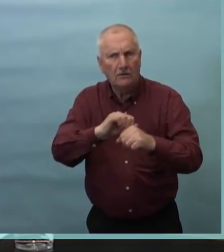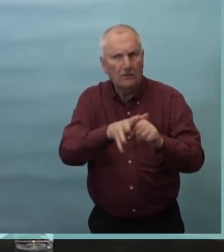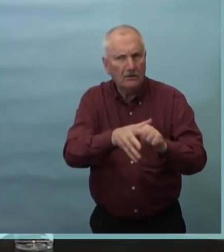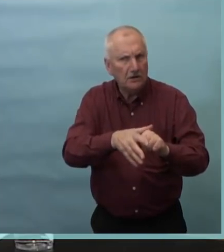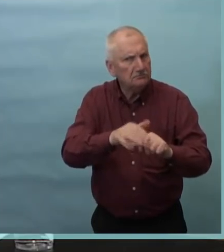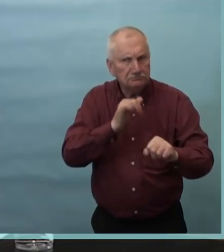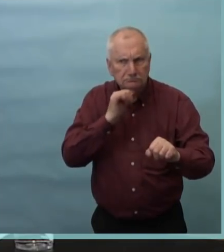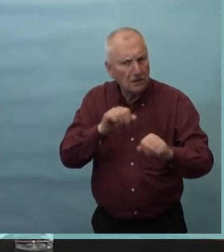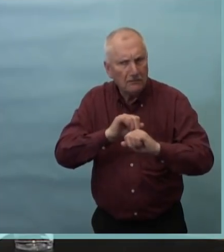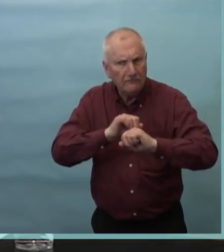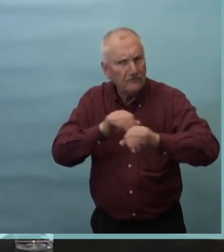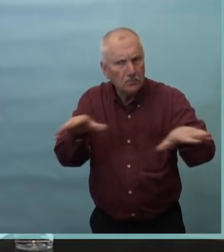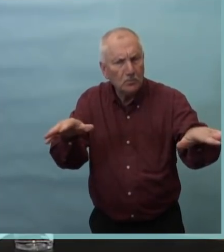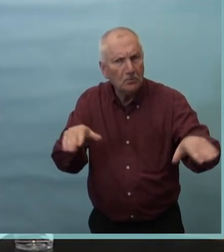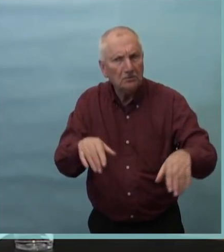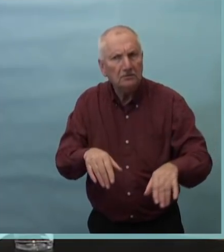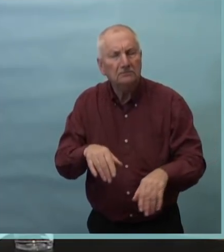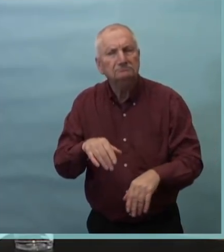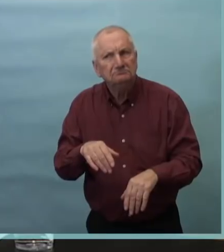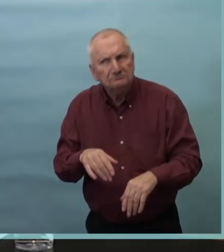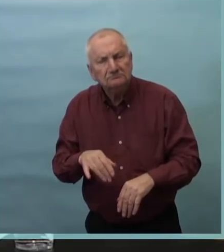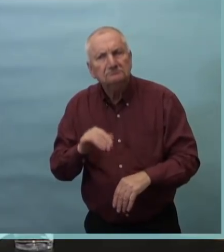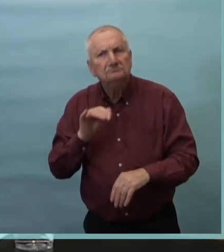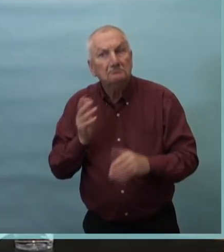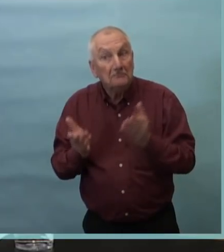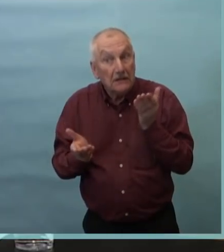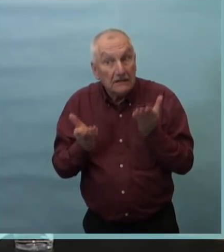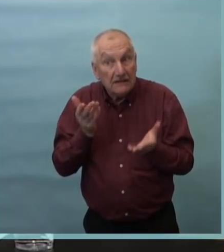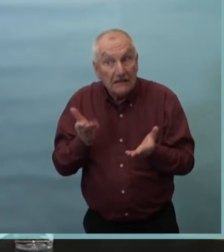returning some kids at school so certainly the risk is just the pure